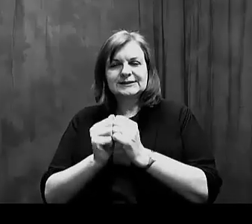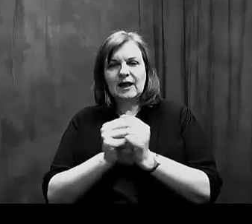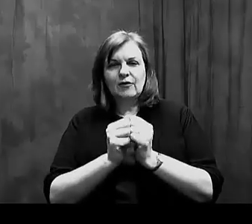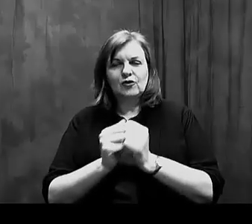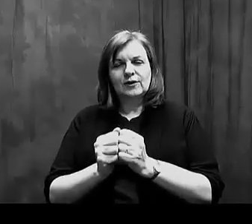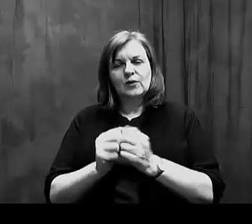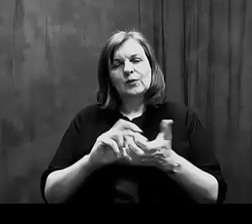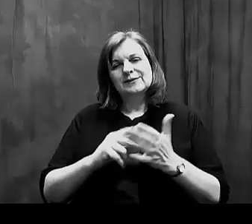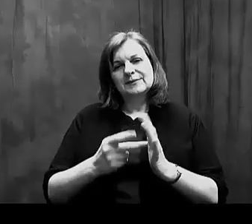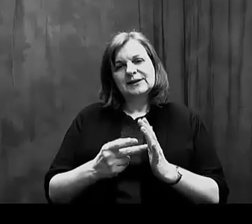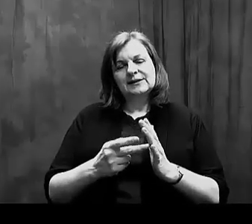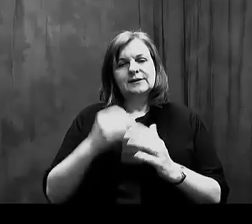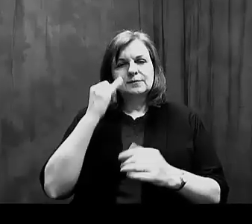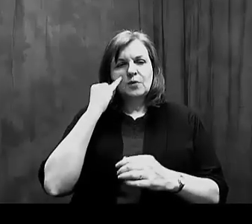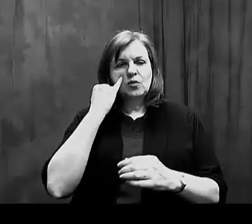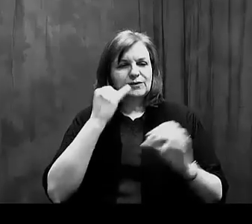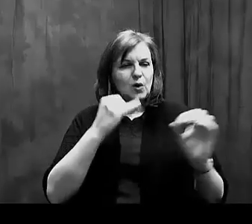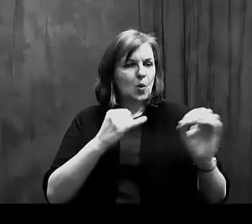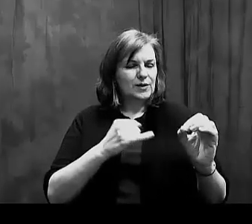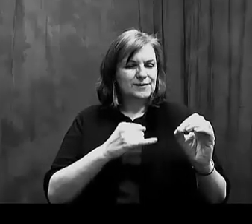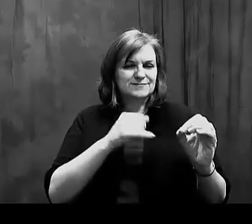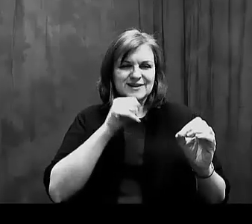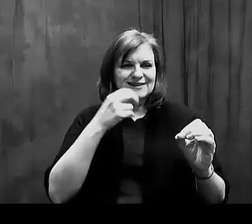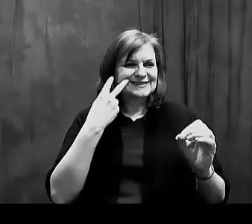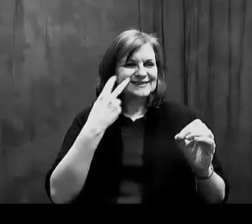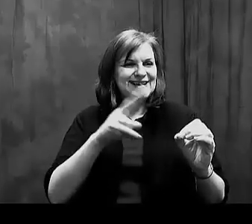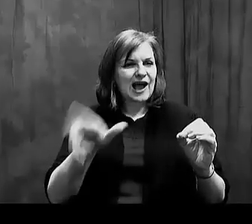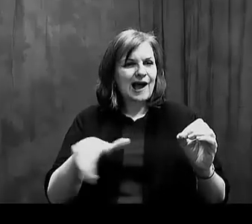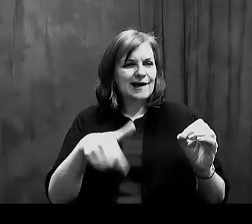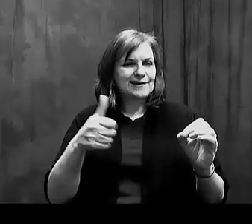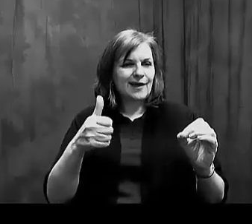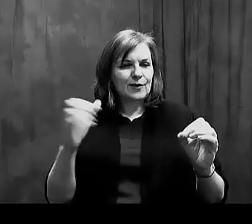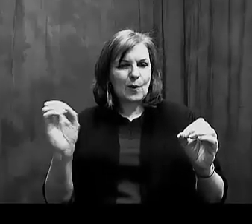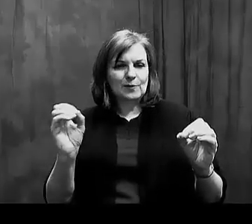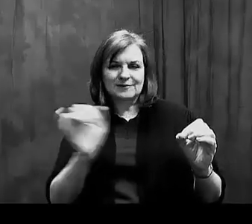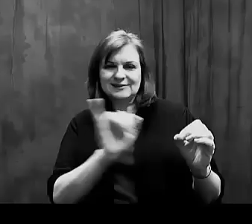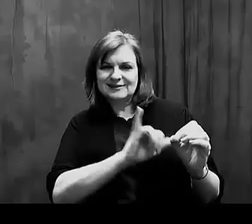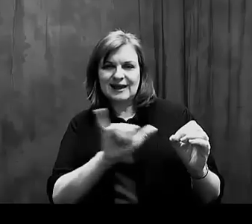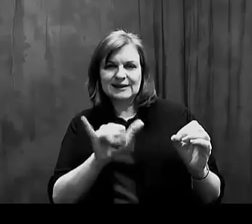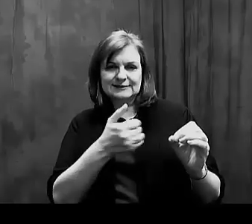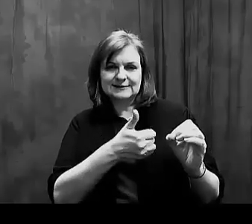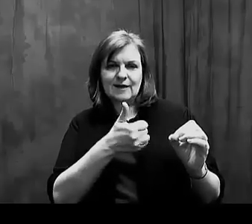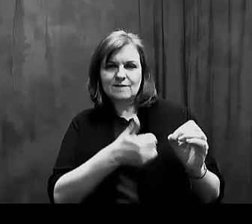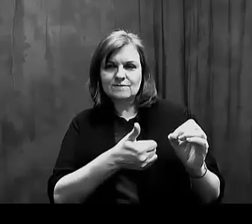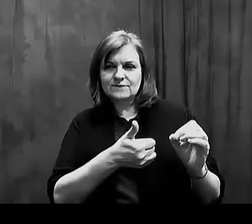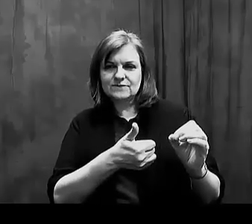and sperm or the species eggs and sperm